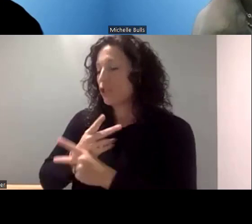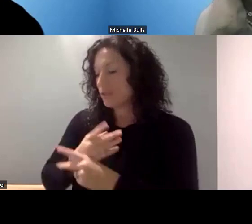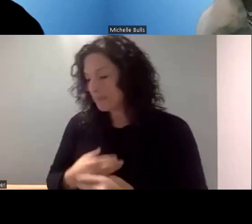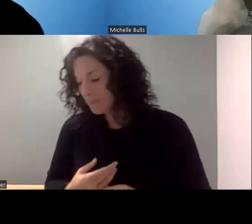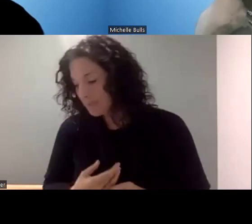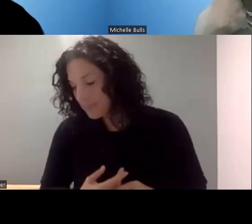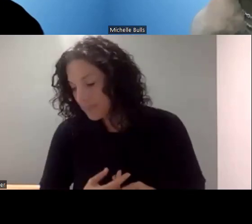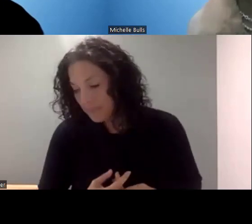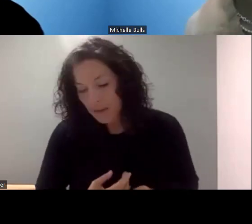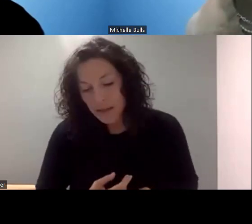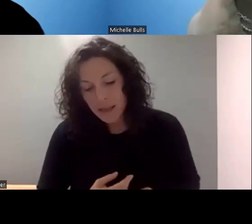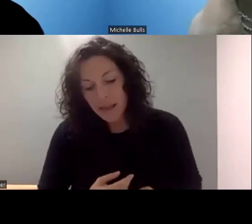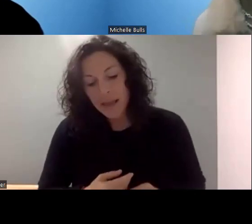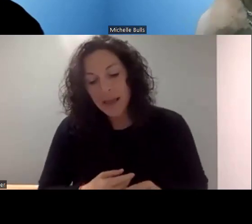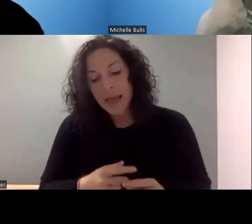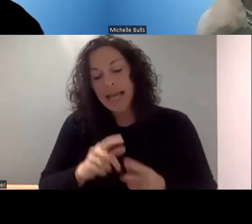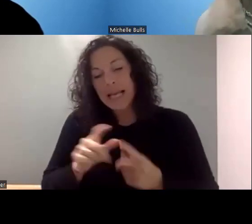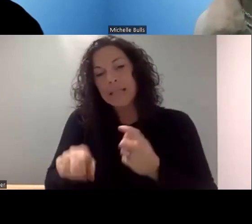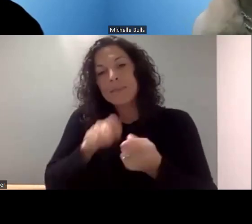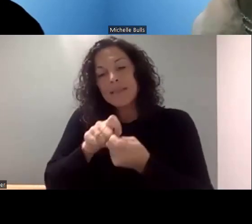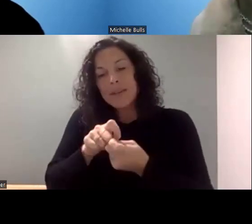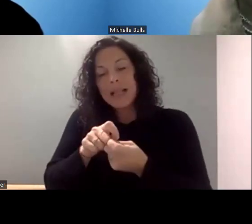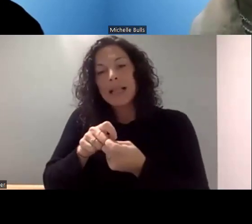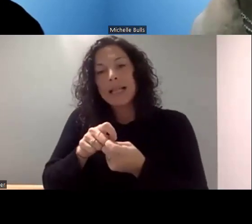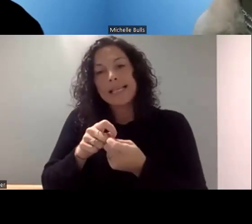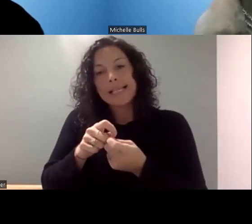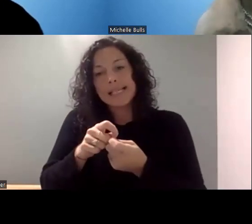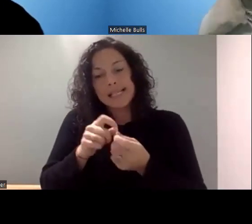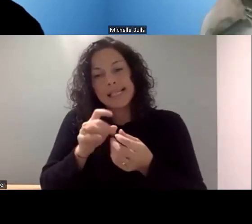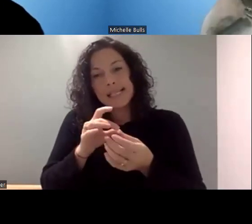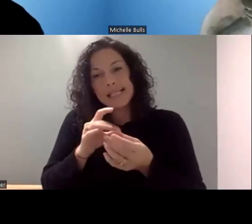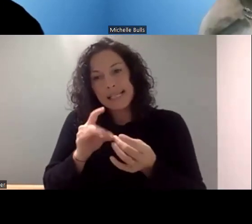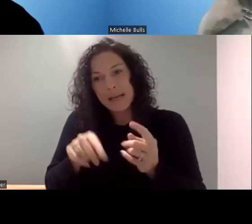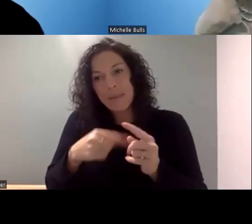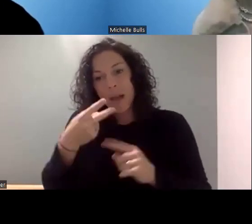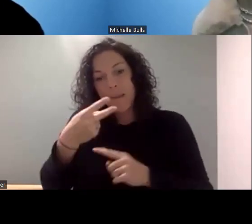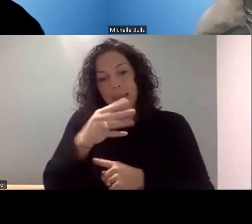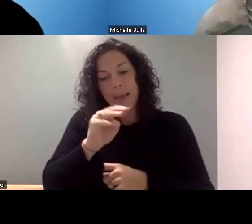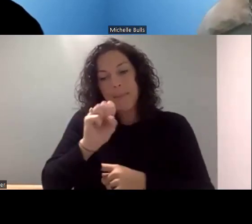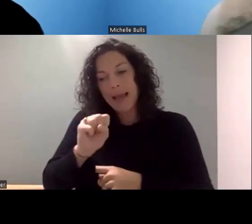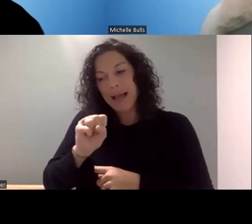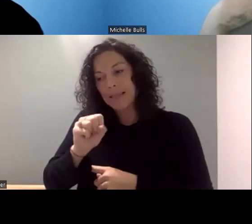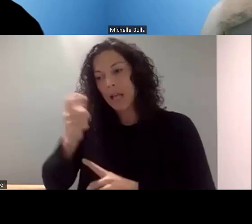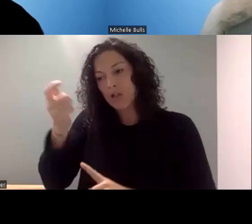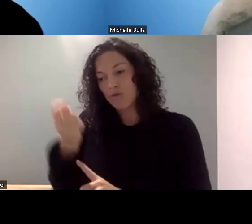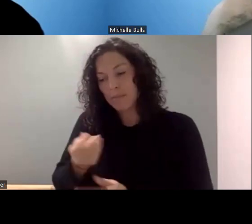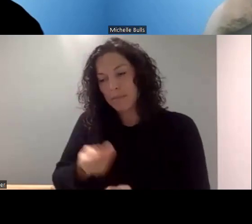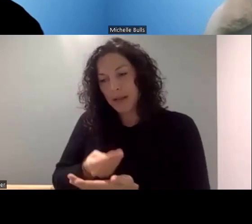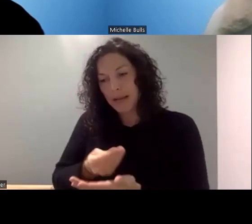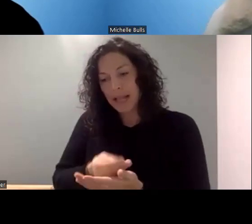And that specifically talks about PMS and the draws and the rate of currency